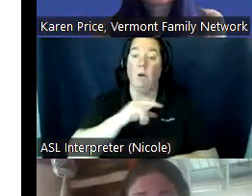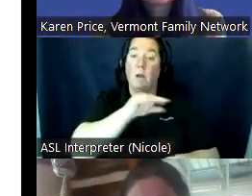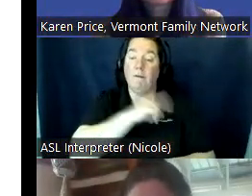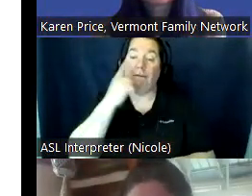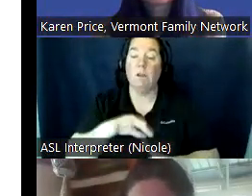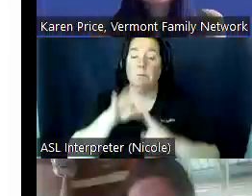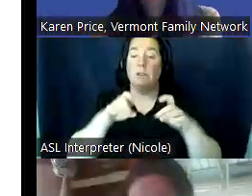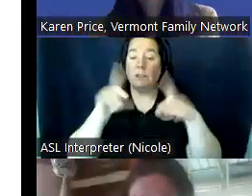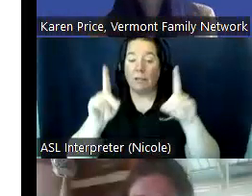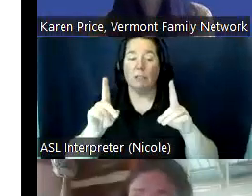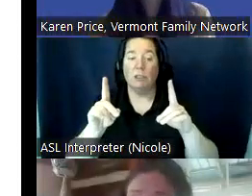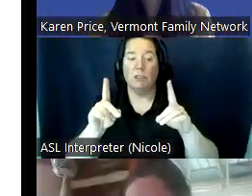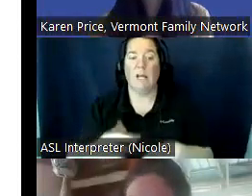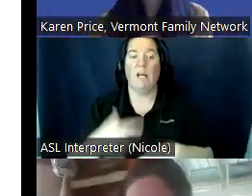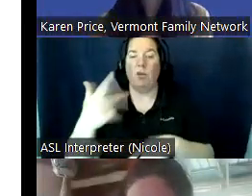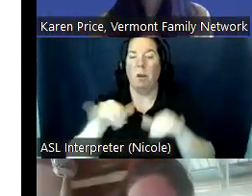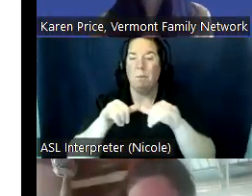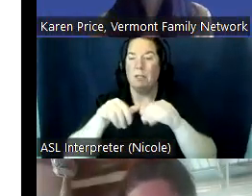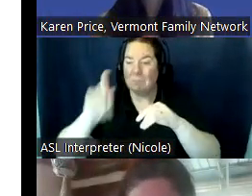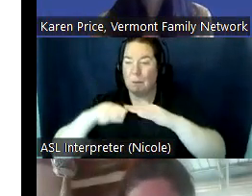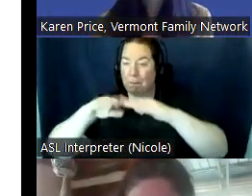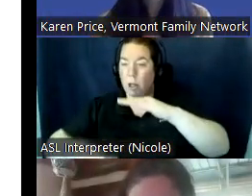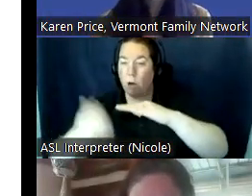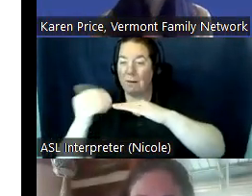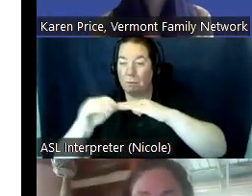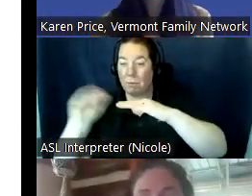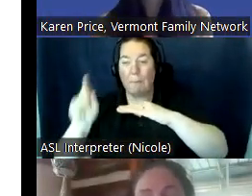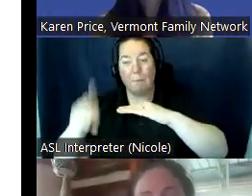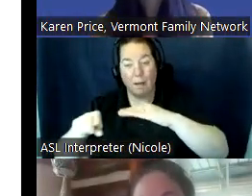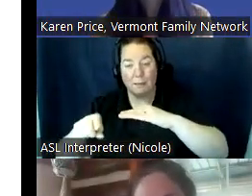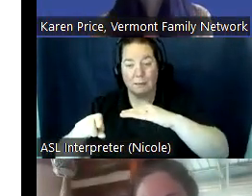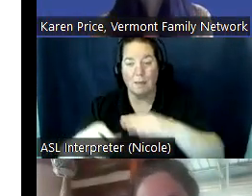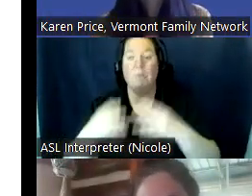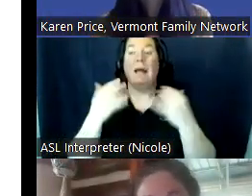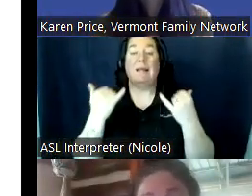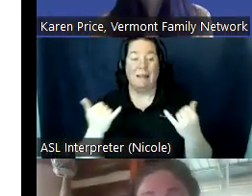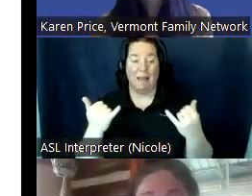3 of those measures had to be below the 15th percentile. Now, looking at the image from the